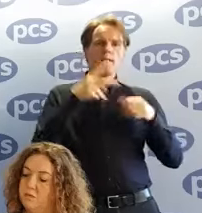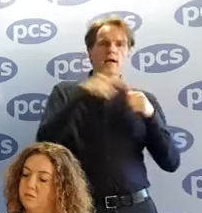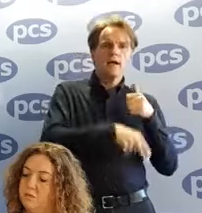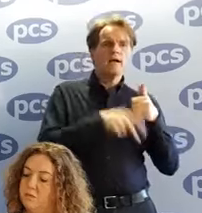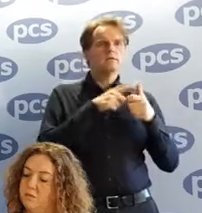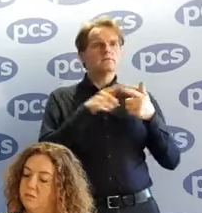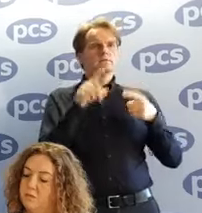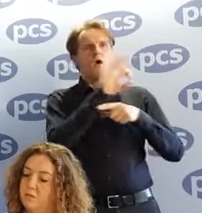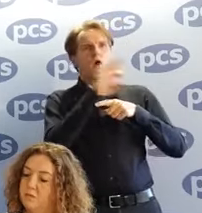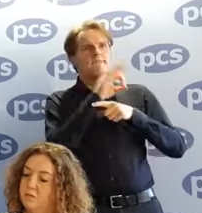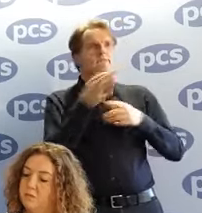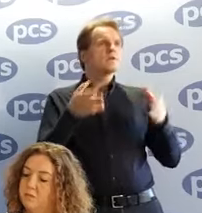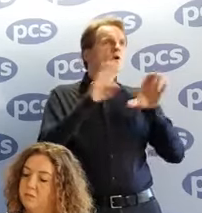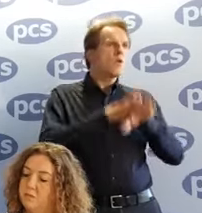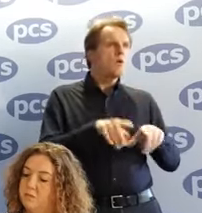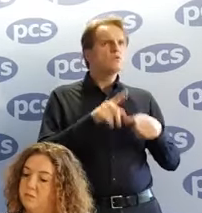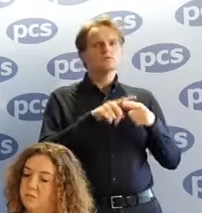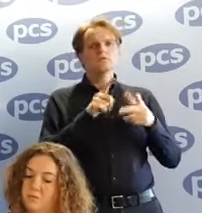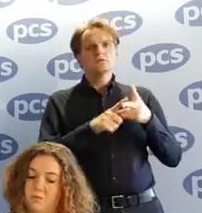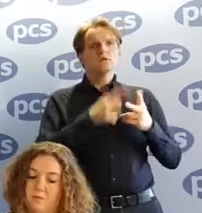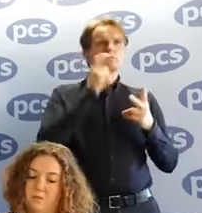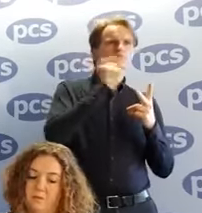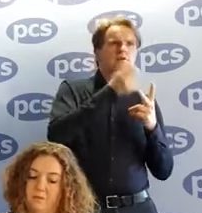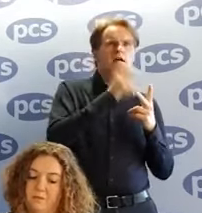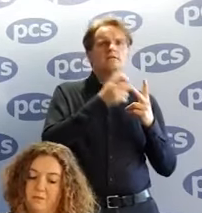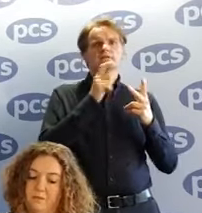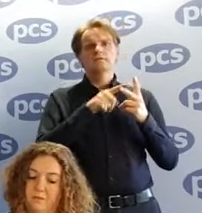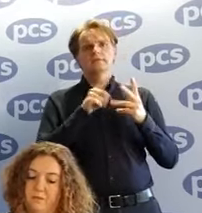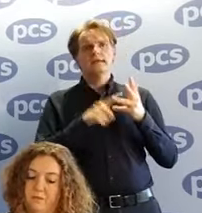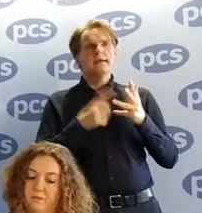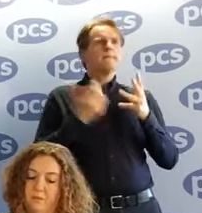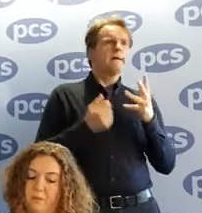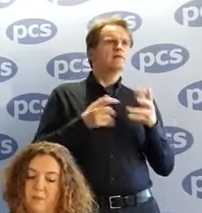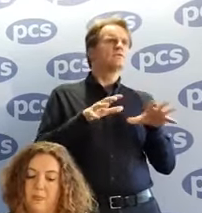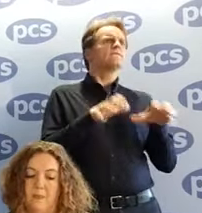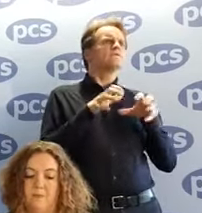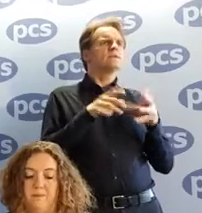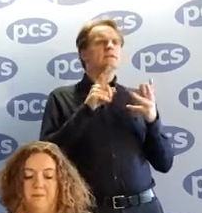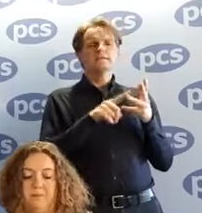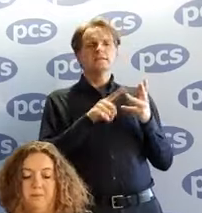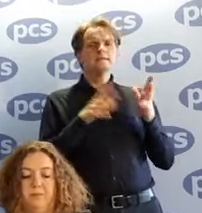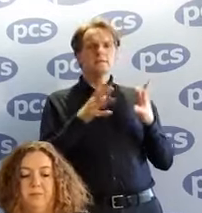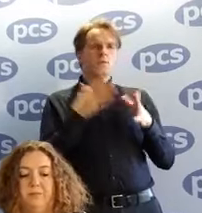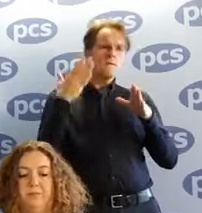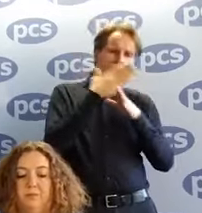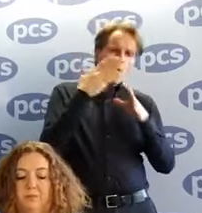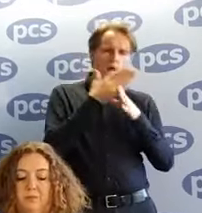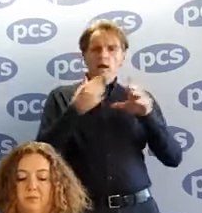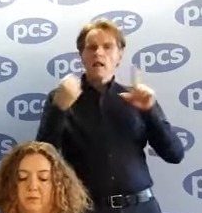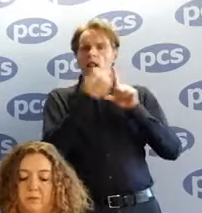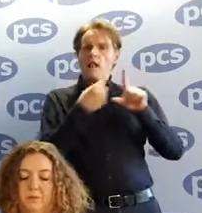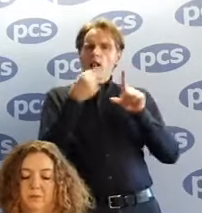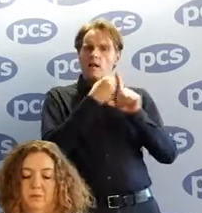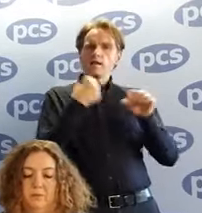our pensions and our redundancy terms and we've been working flat out to defend members as best as we can whilst trying to get other unions to